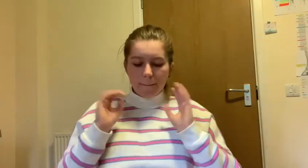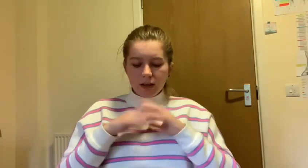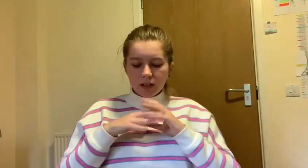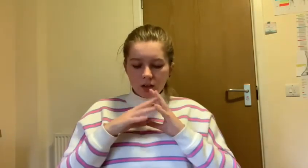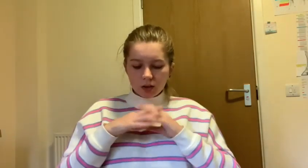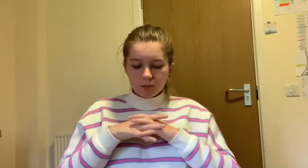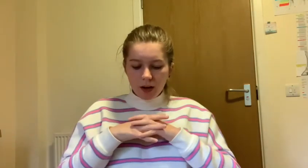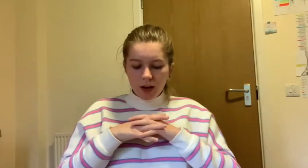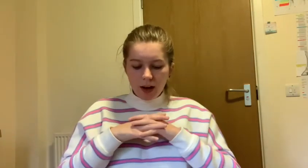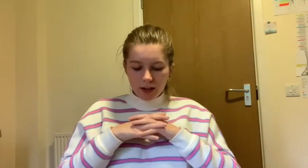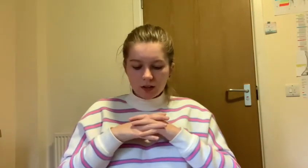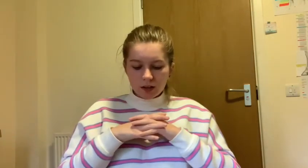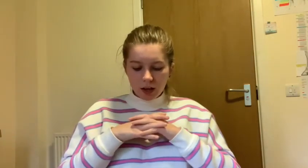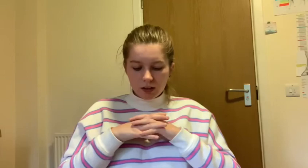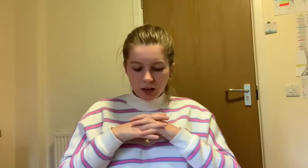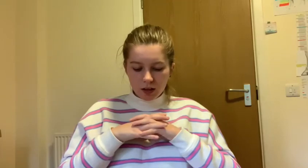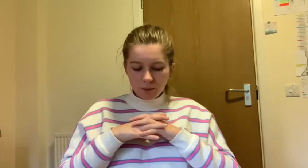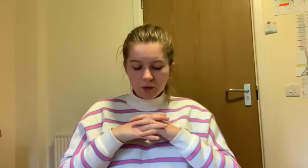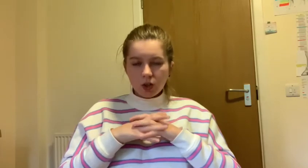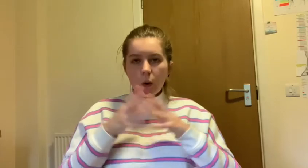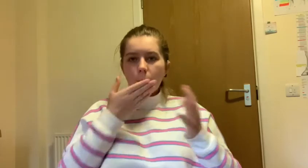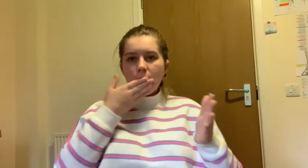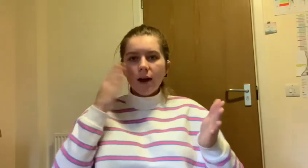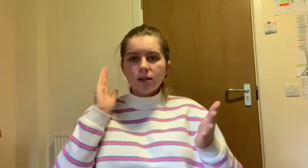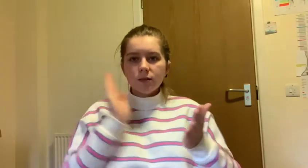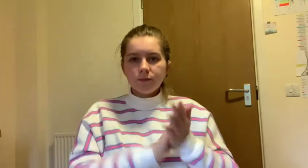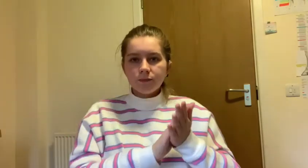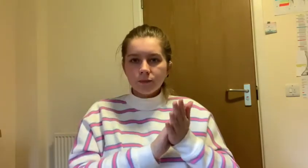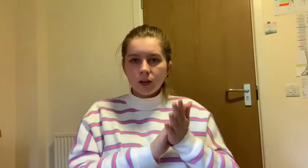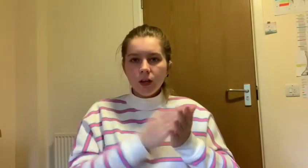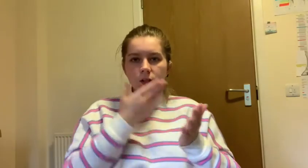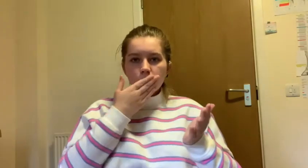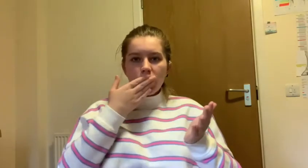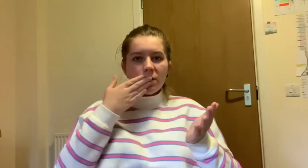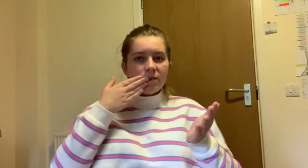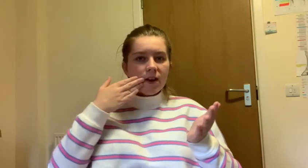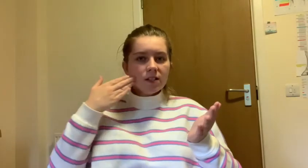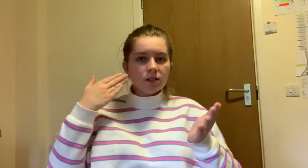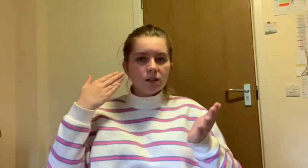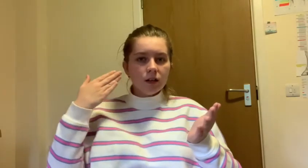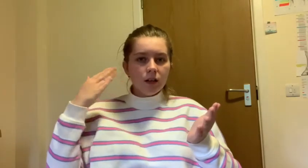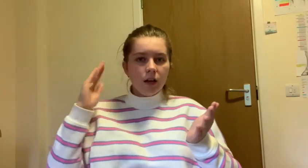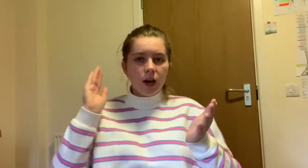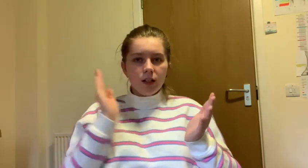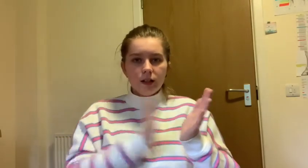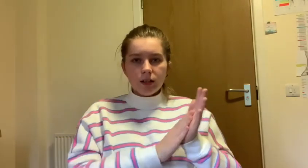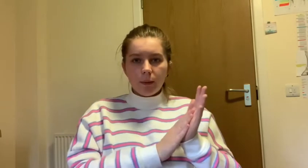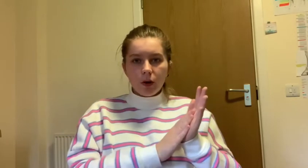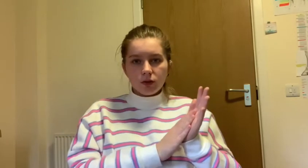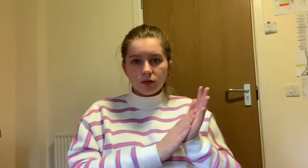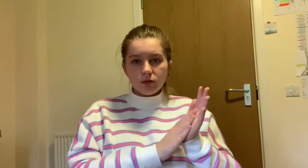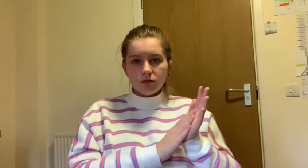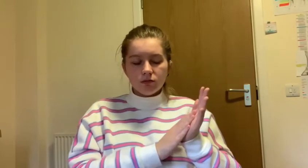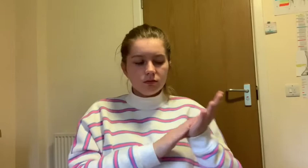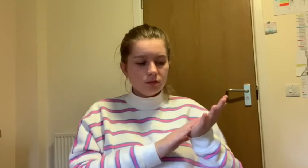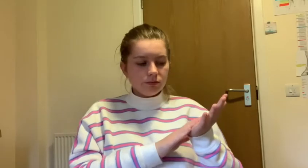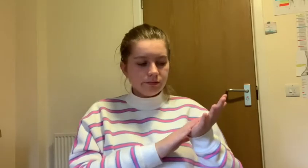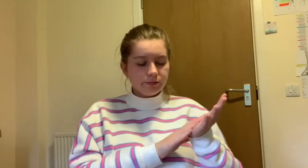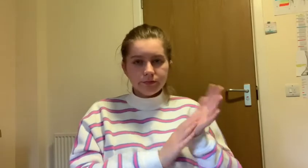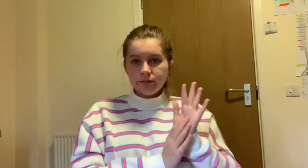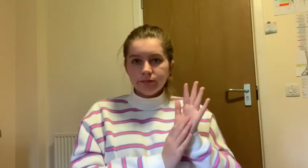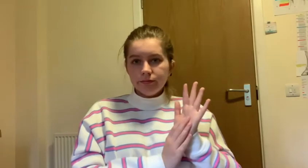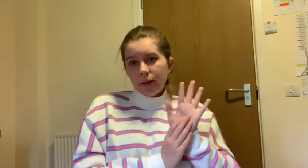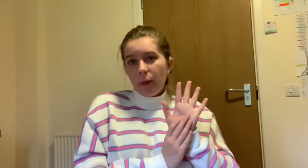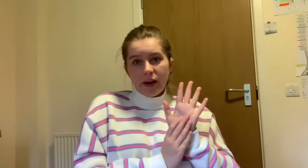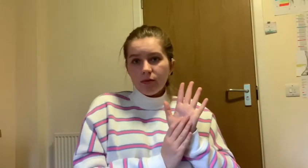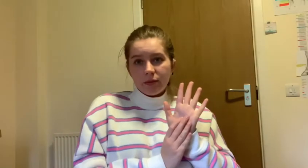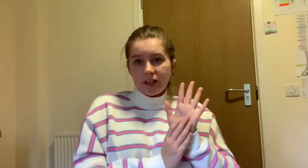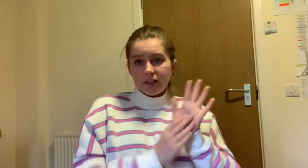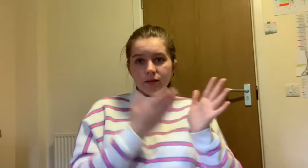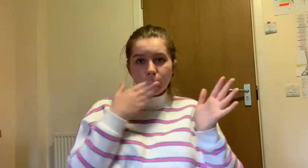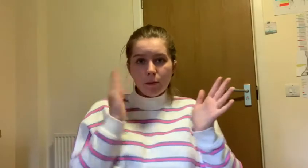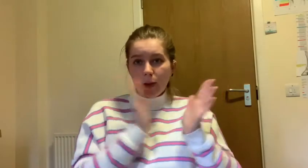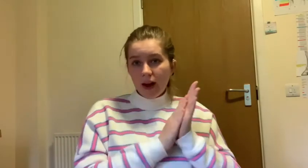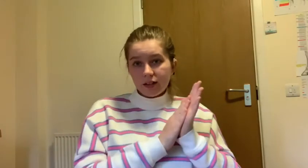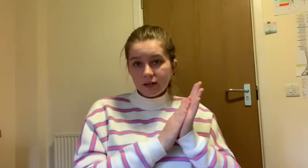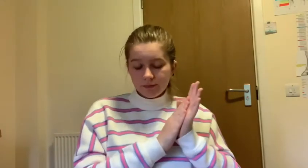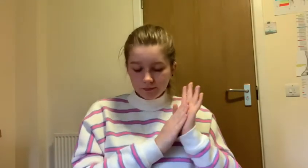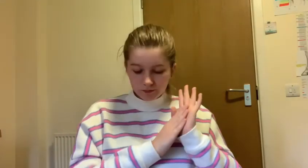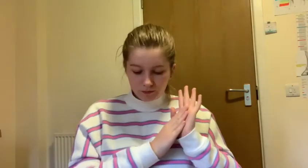"I bet it got my haters hella sick" Bet, you wipe your face, and you slap it on... a paper I'm guessing. "Bet"